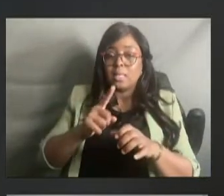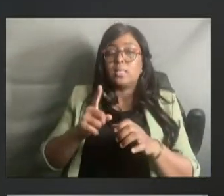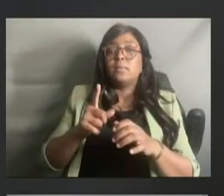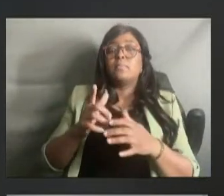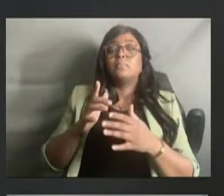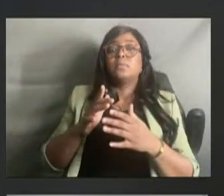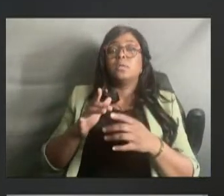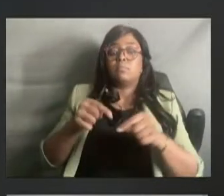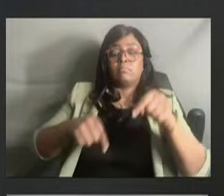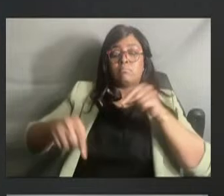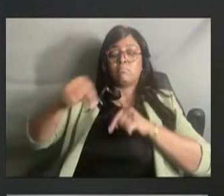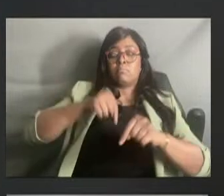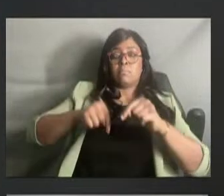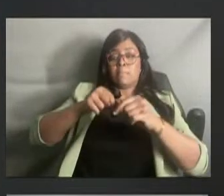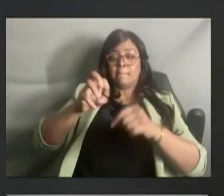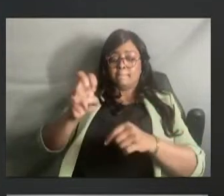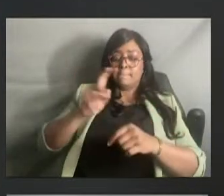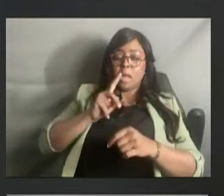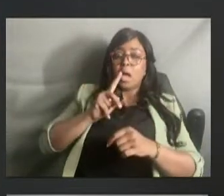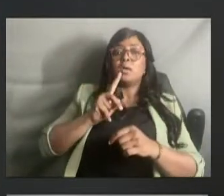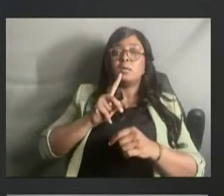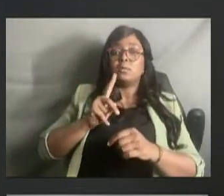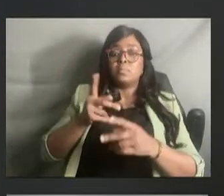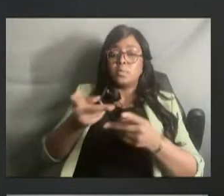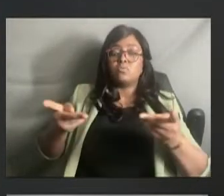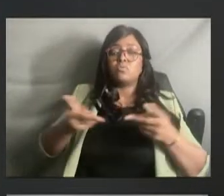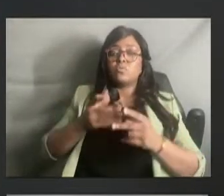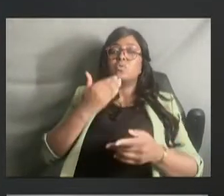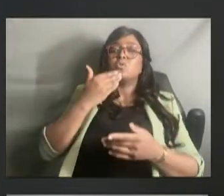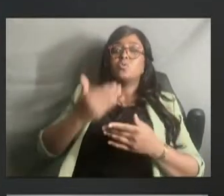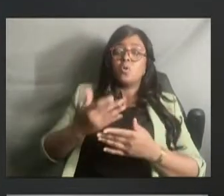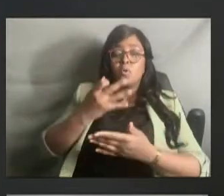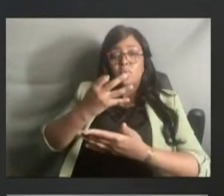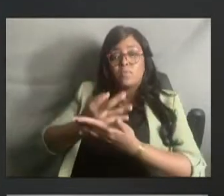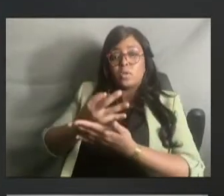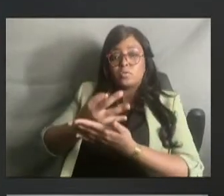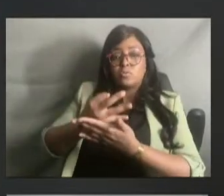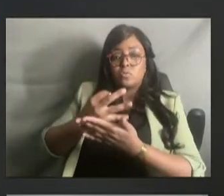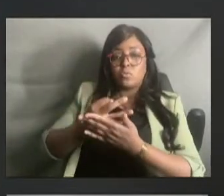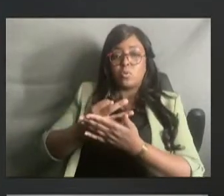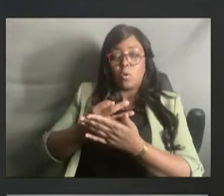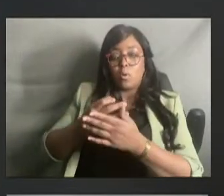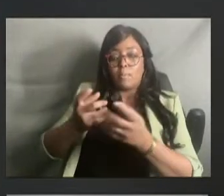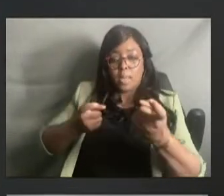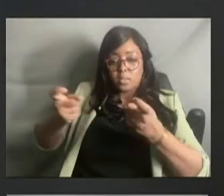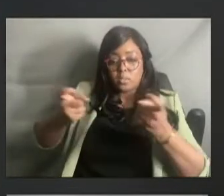us to pull off is snapping back